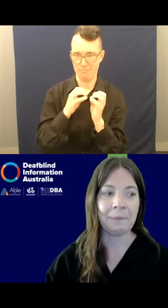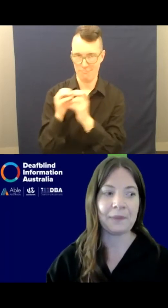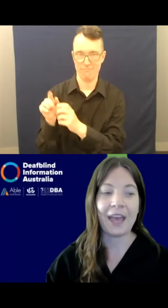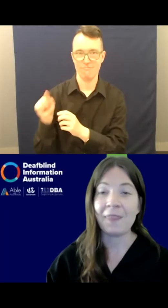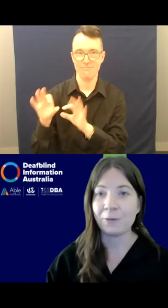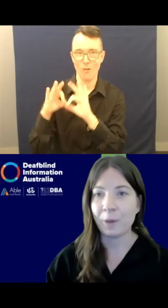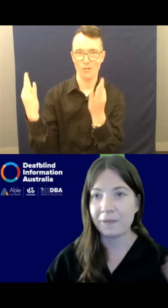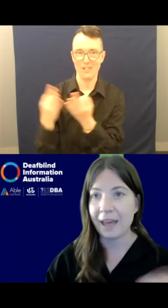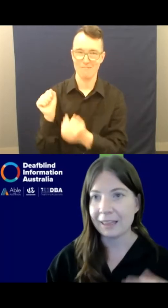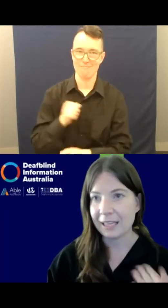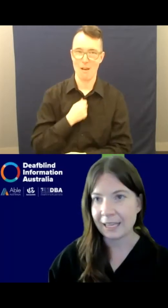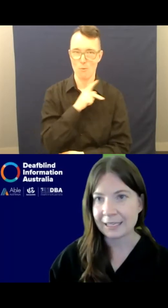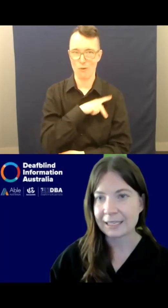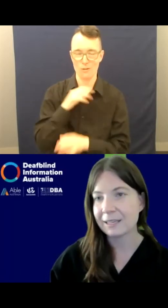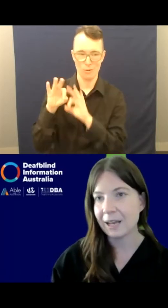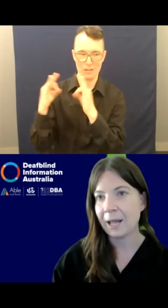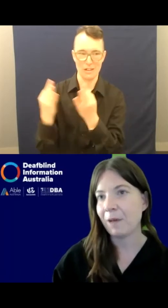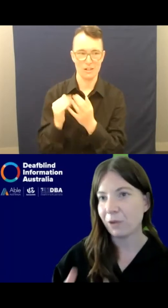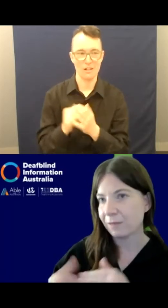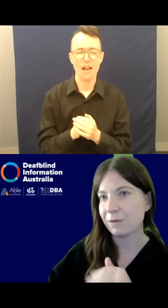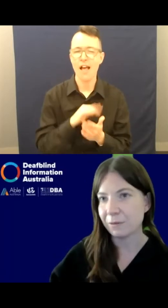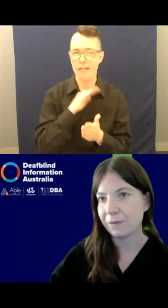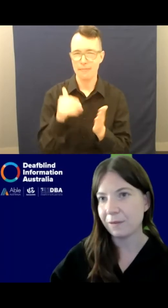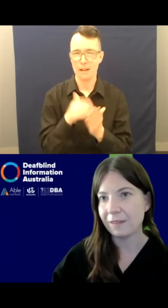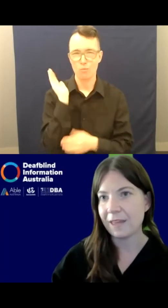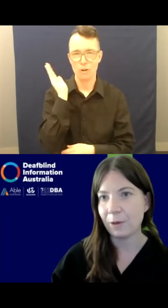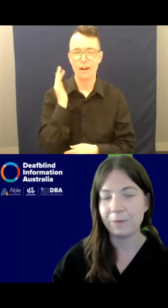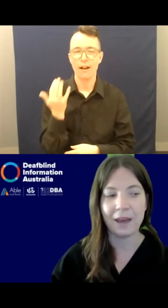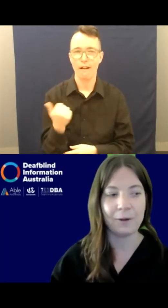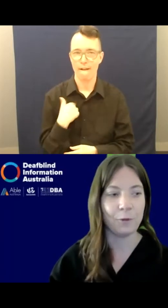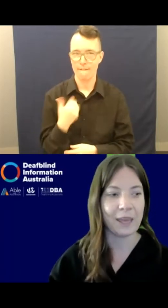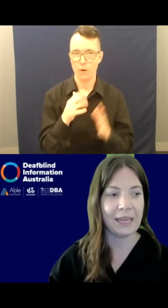And there's a website at the end, I've got some resources that that website will be in.